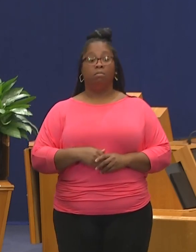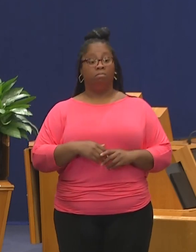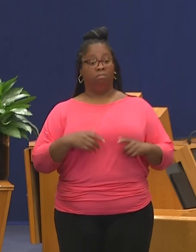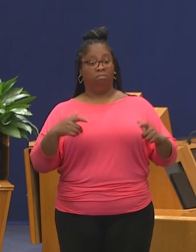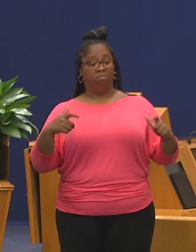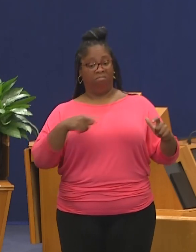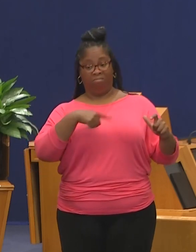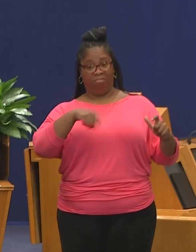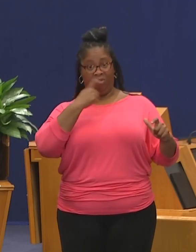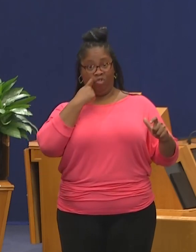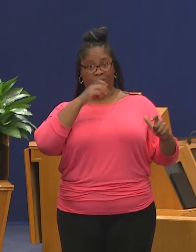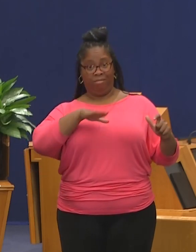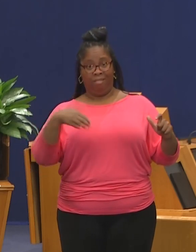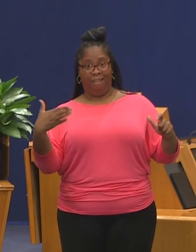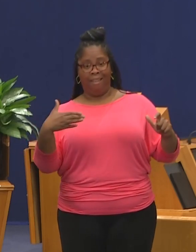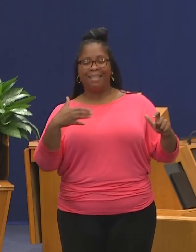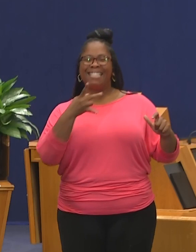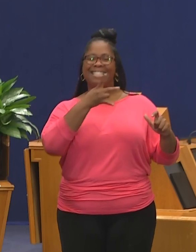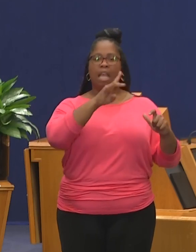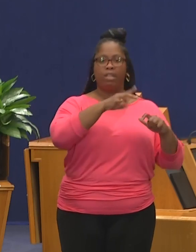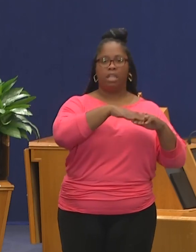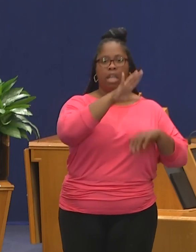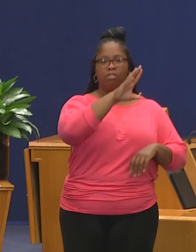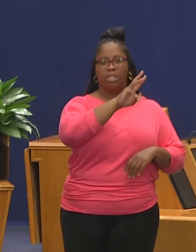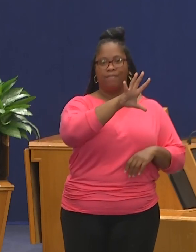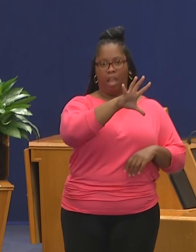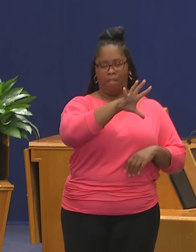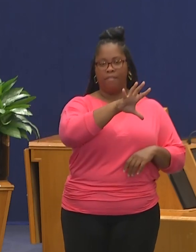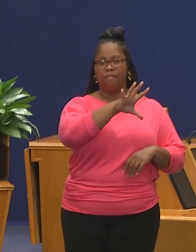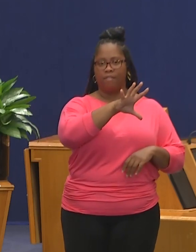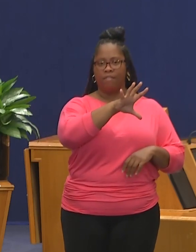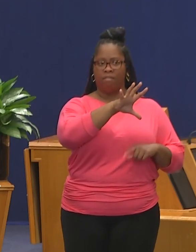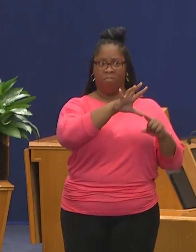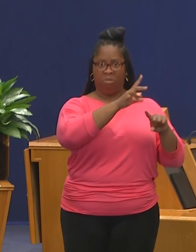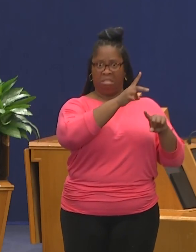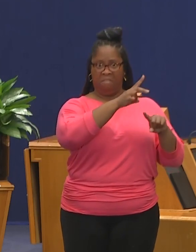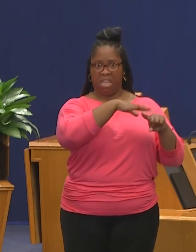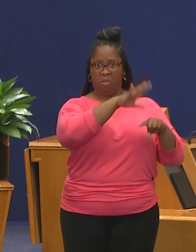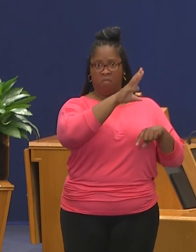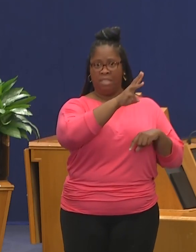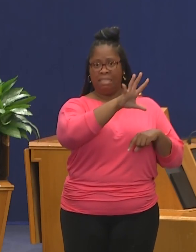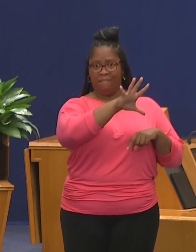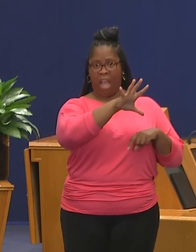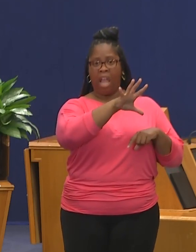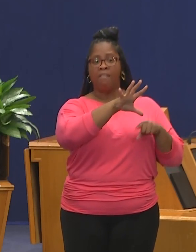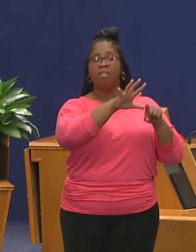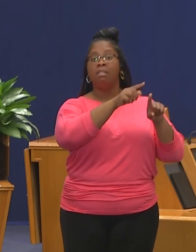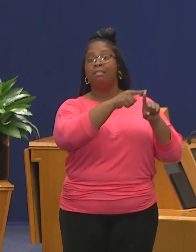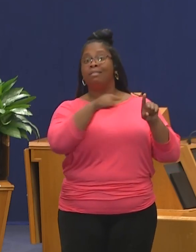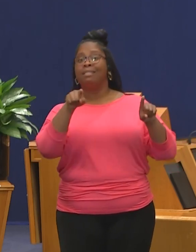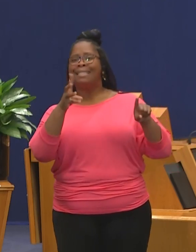17 OF THE PEOPLE WHO DIED WERE OVER THE AGE OF 65.